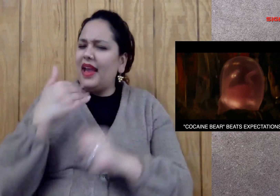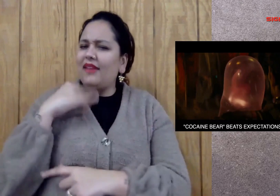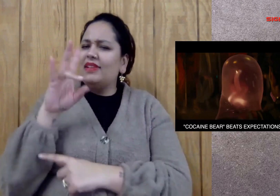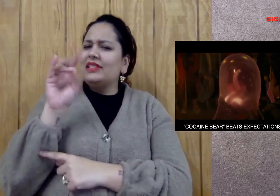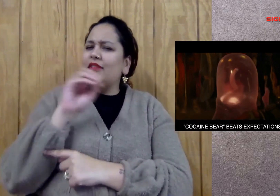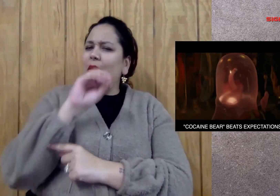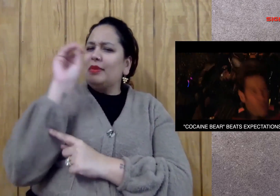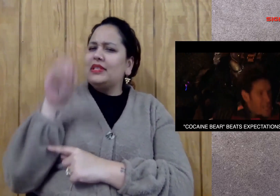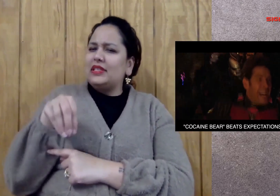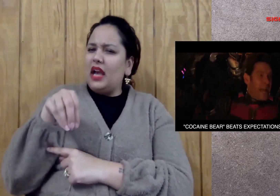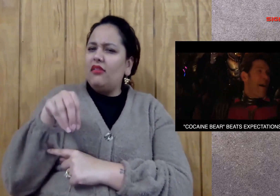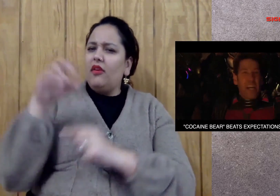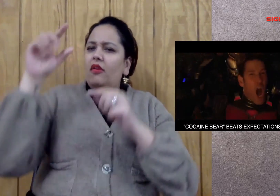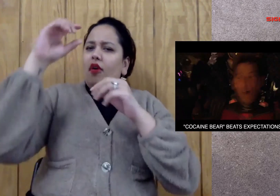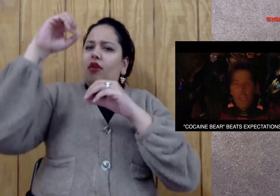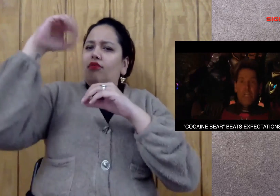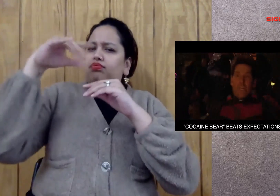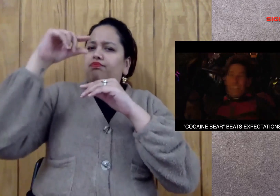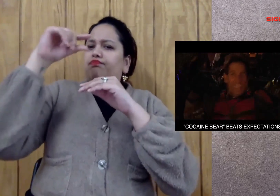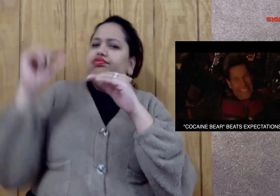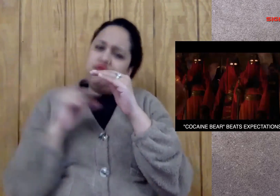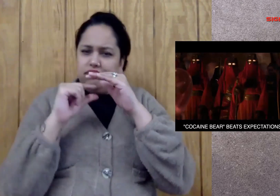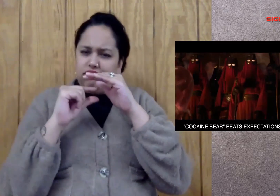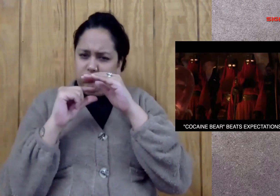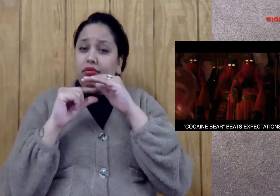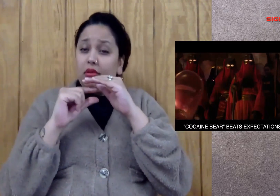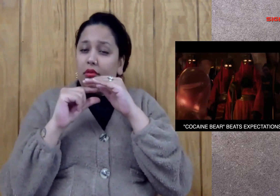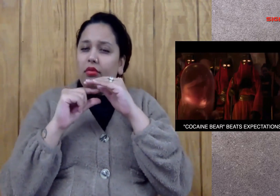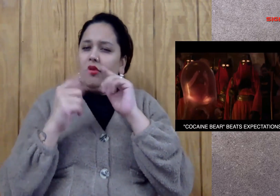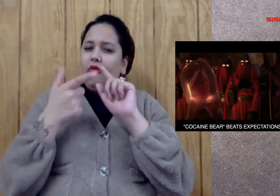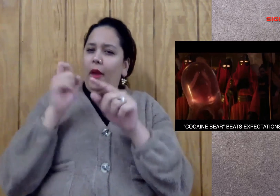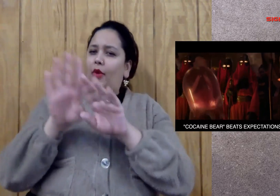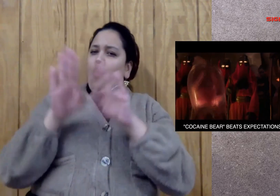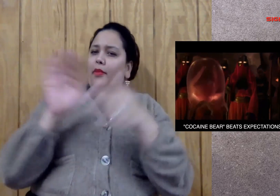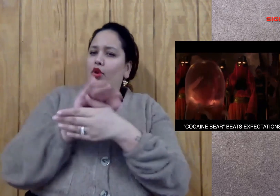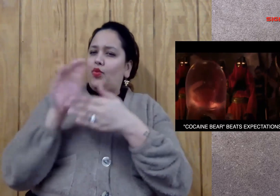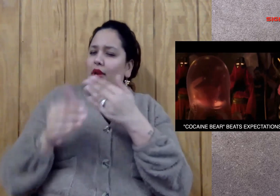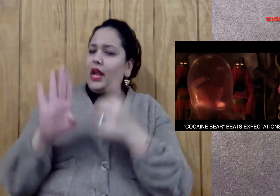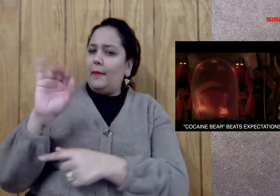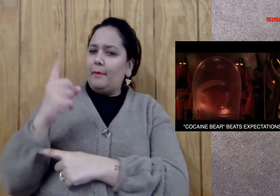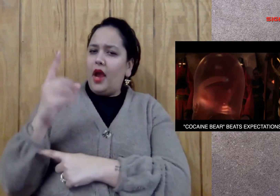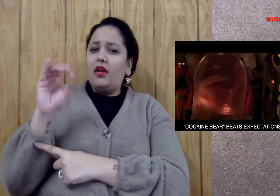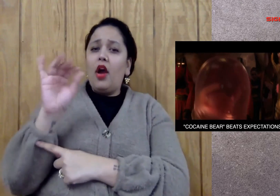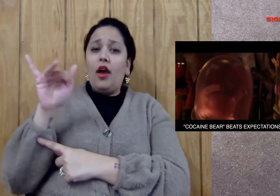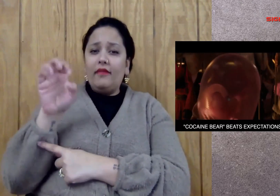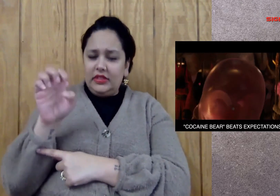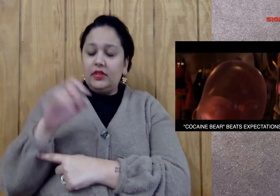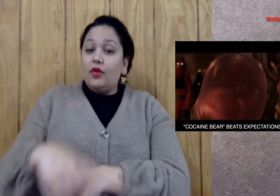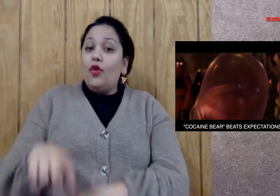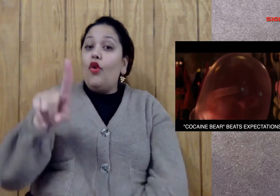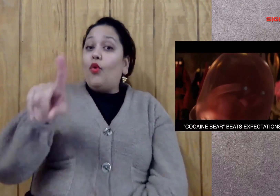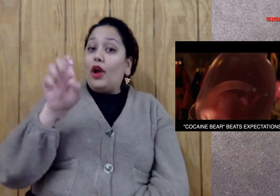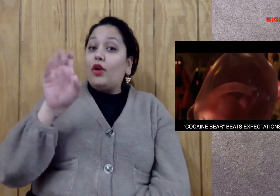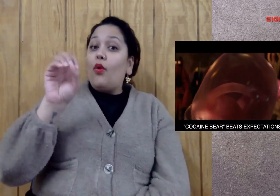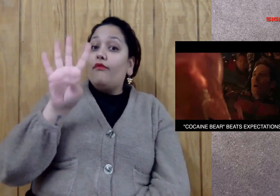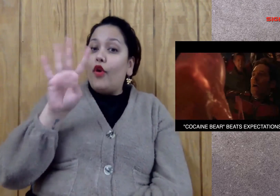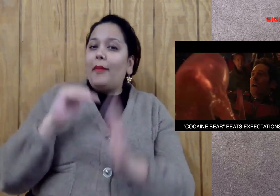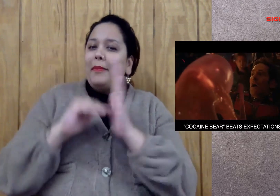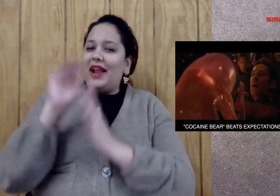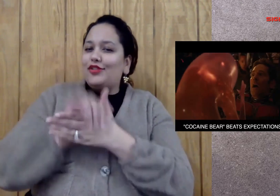But it had a 70% drop from its opening weekend box office of 104 million dollars.